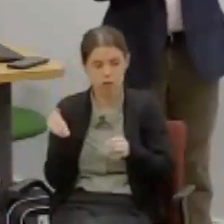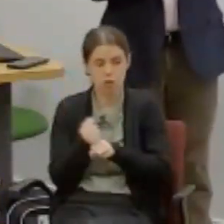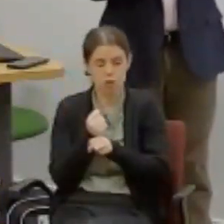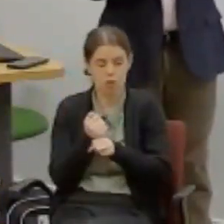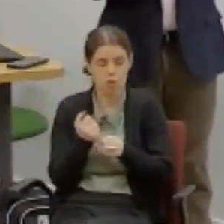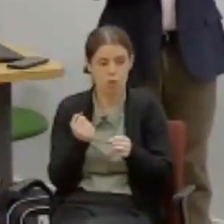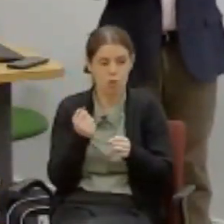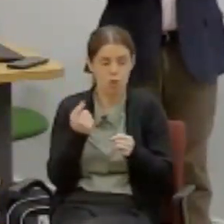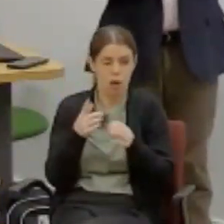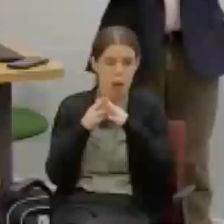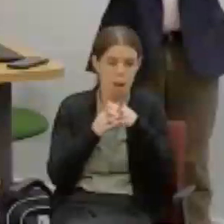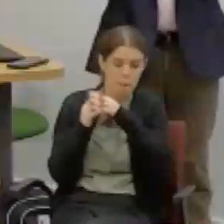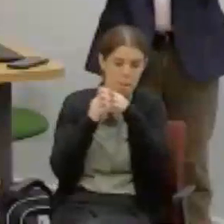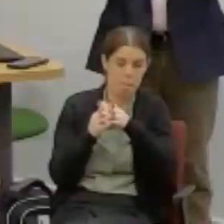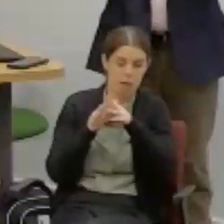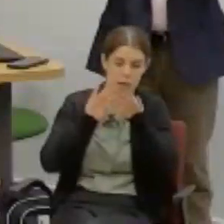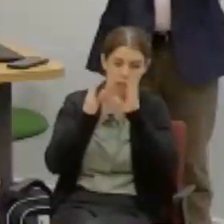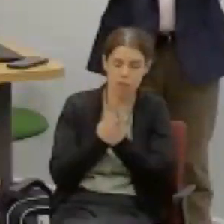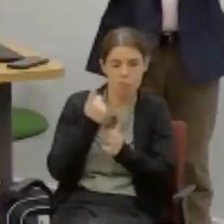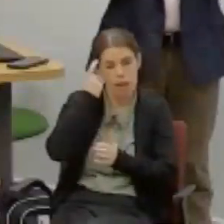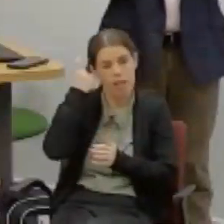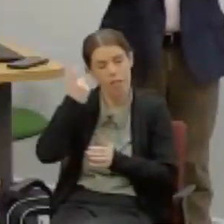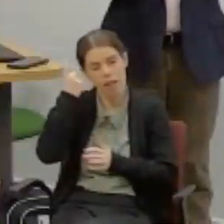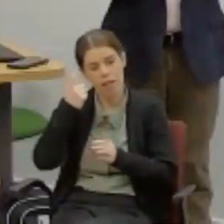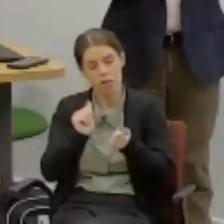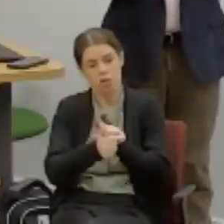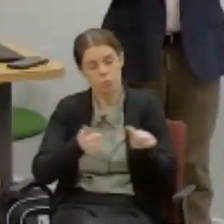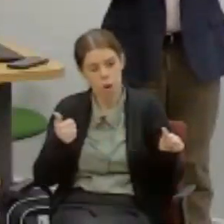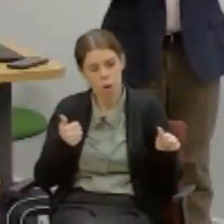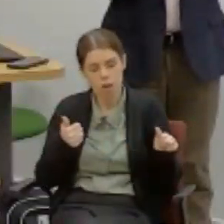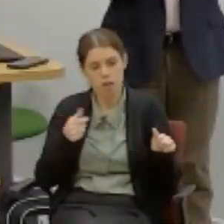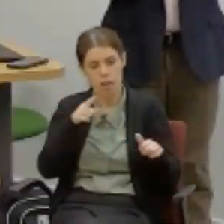And in American football. Yeah, do you need to think about the years of sports, American football and a professional.